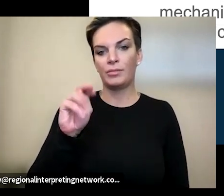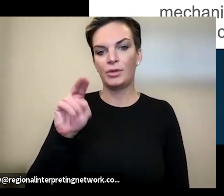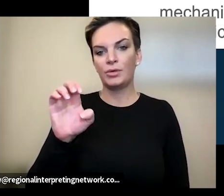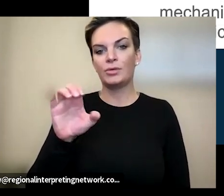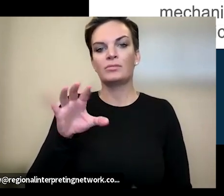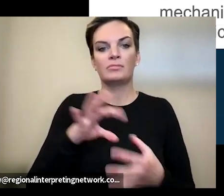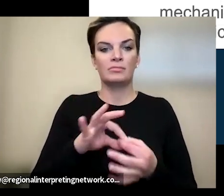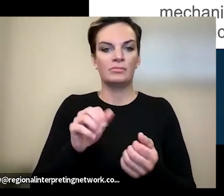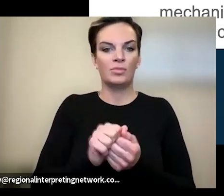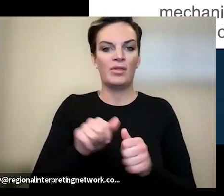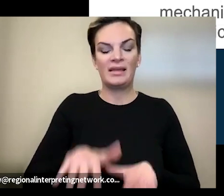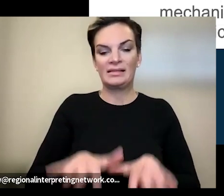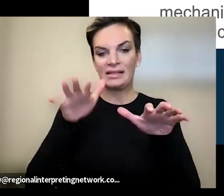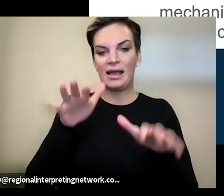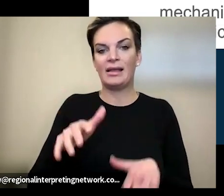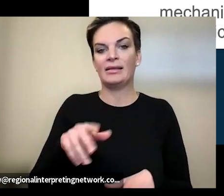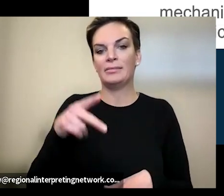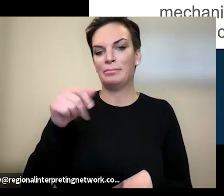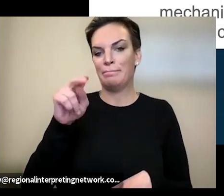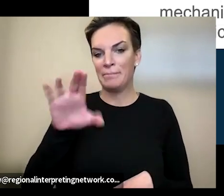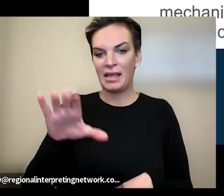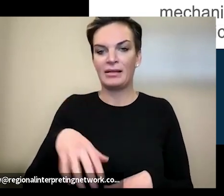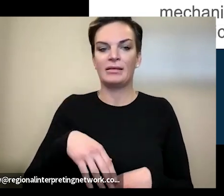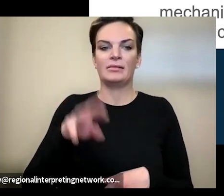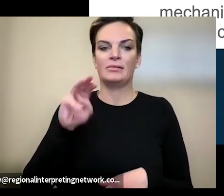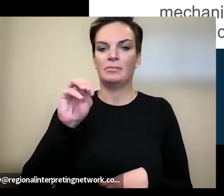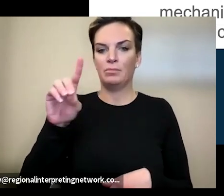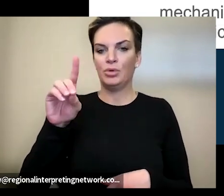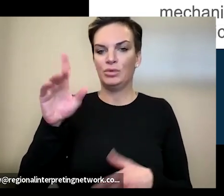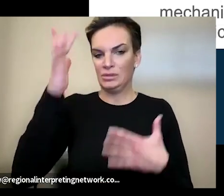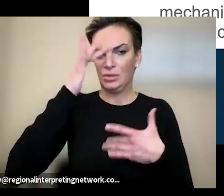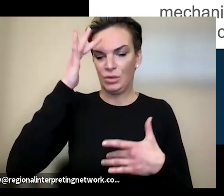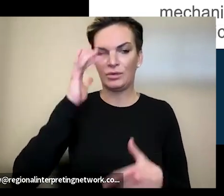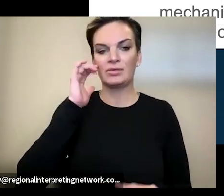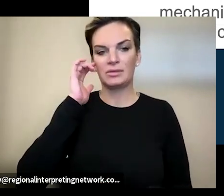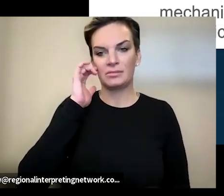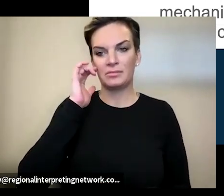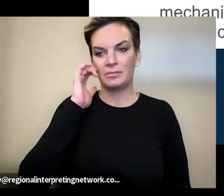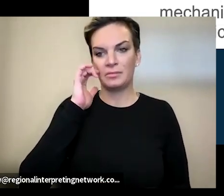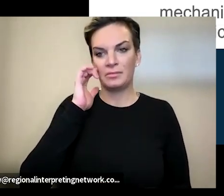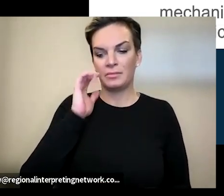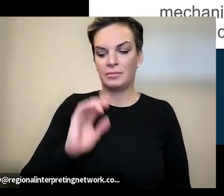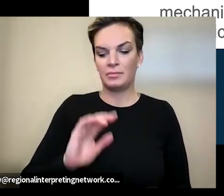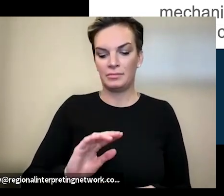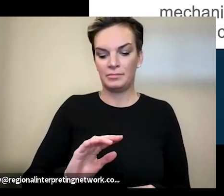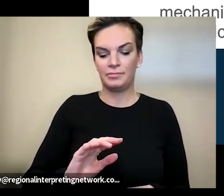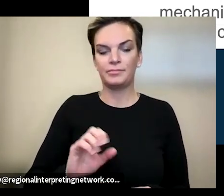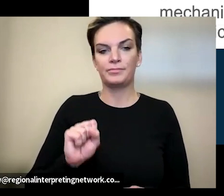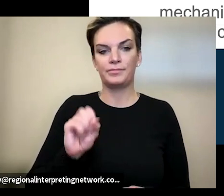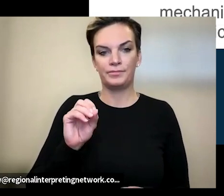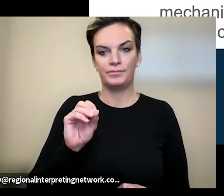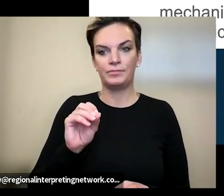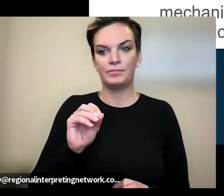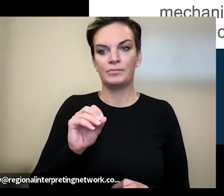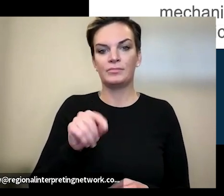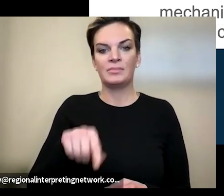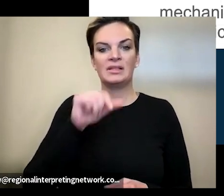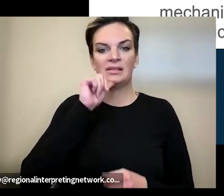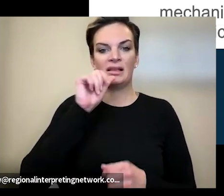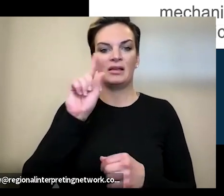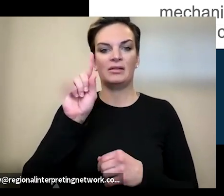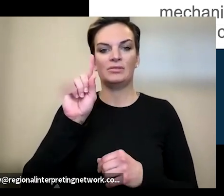panic attacks, mood disorders, etc. So, it's not just this issue of co-occurrence,